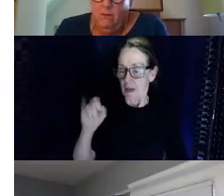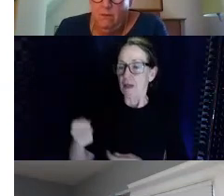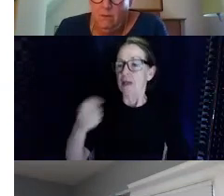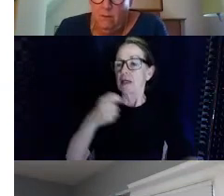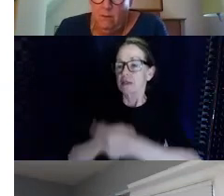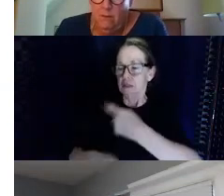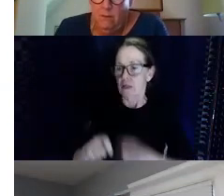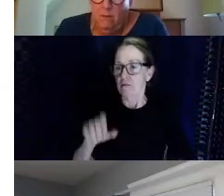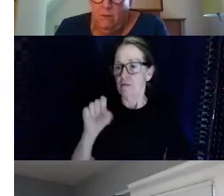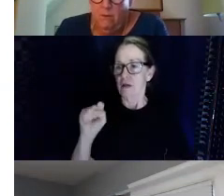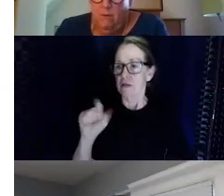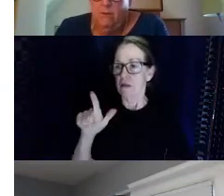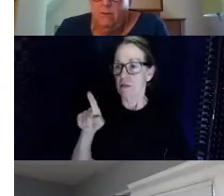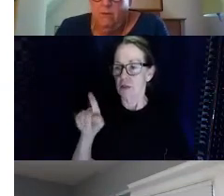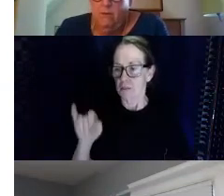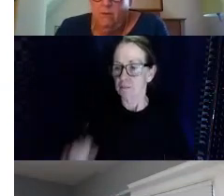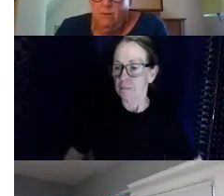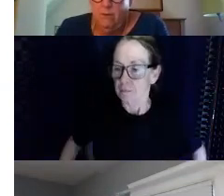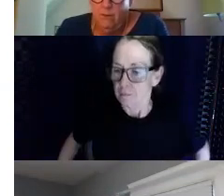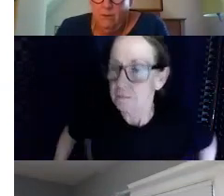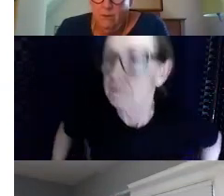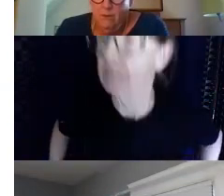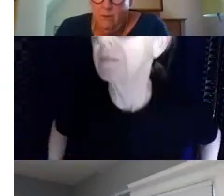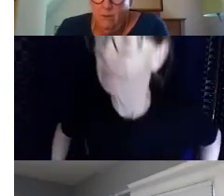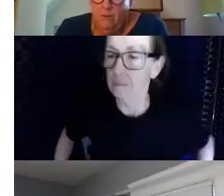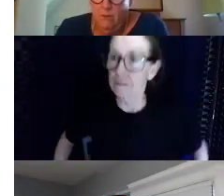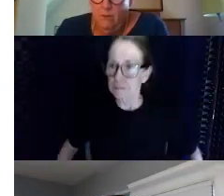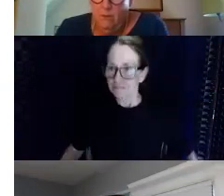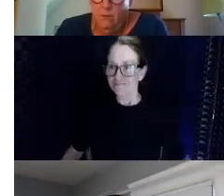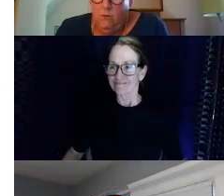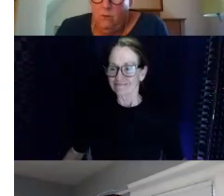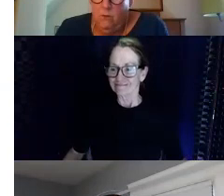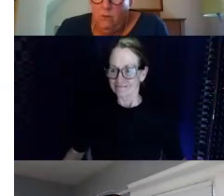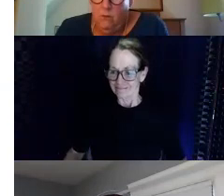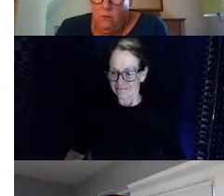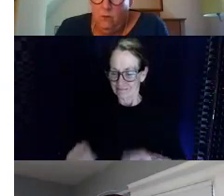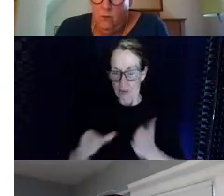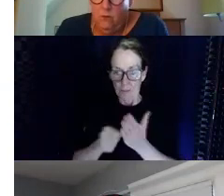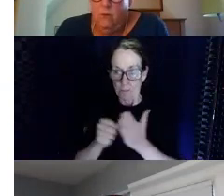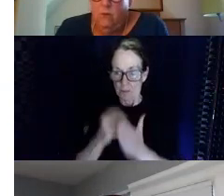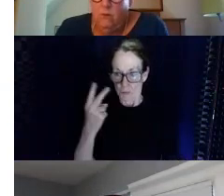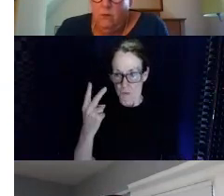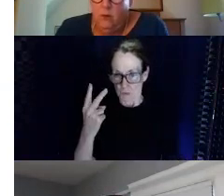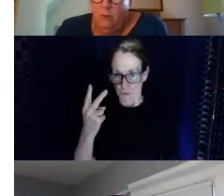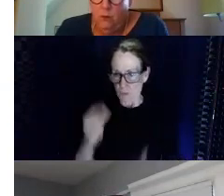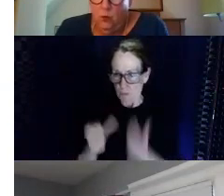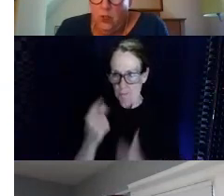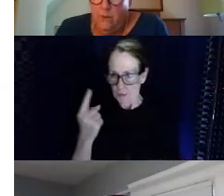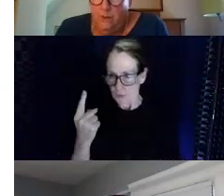ASLPI. OKAY. ASLPI. >> BRETT HAYES: ASLPI.